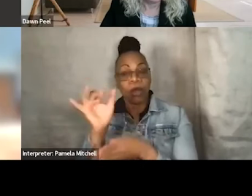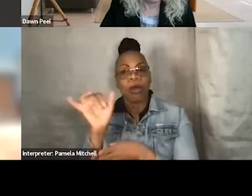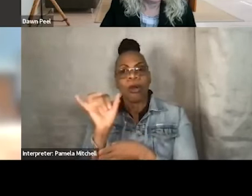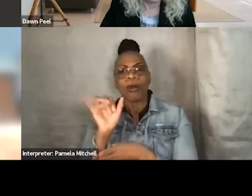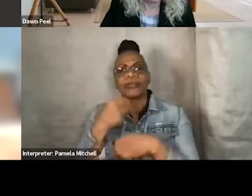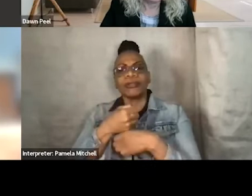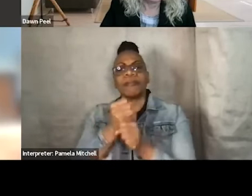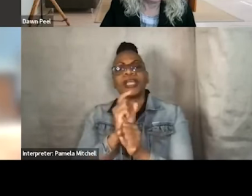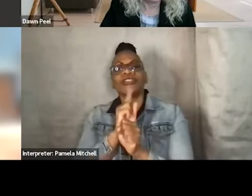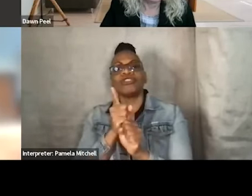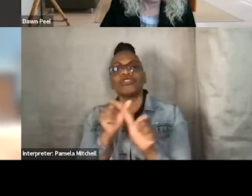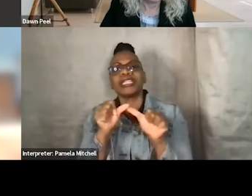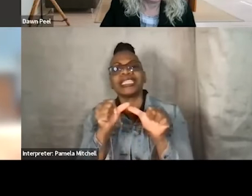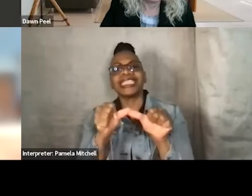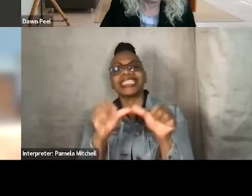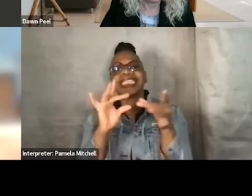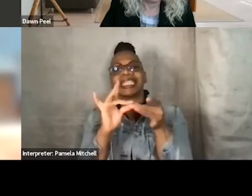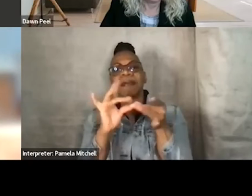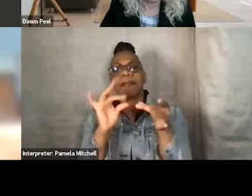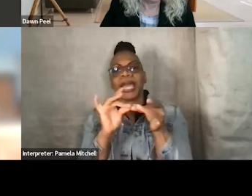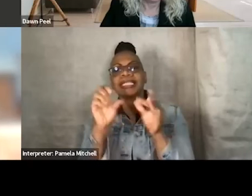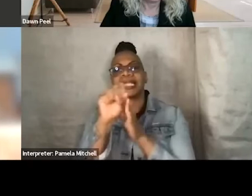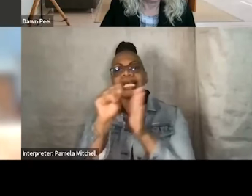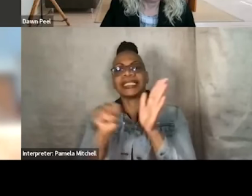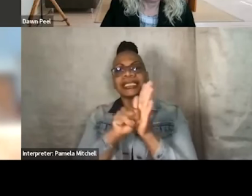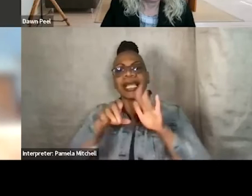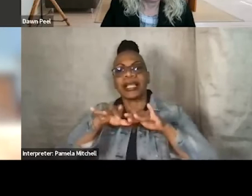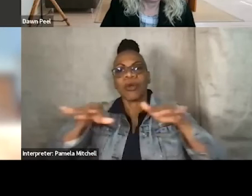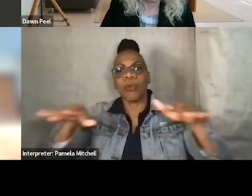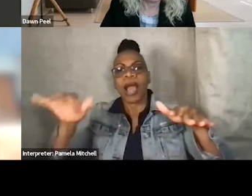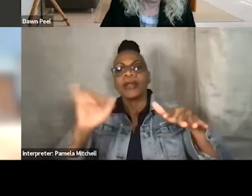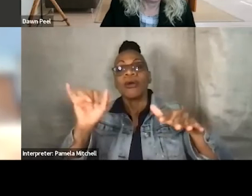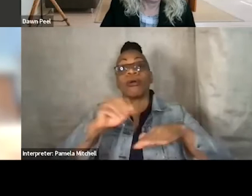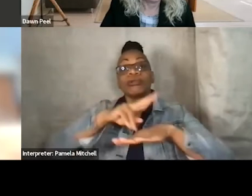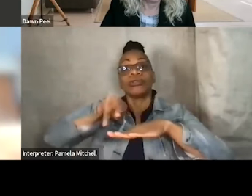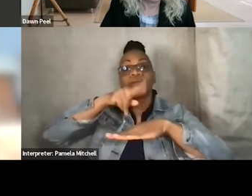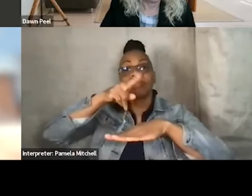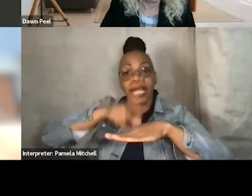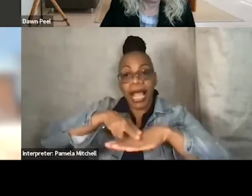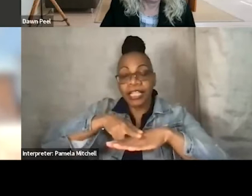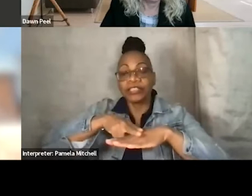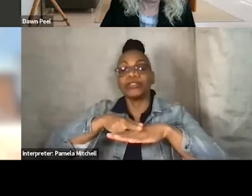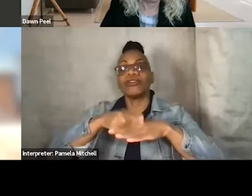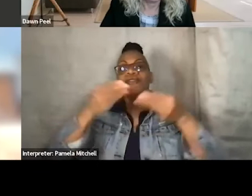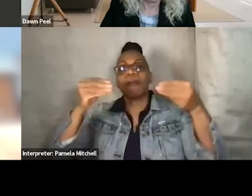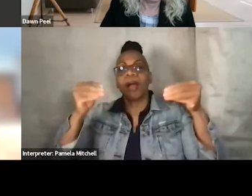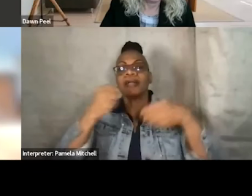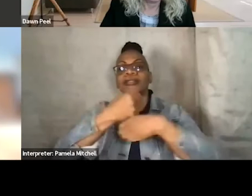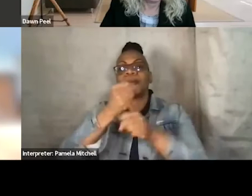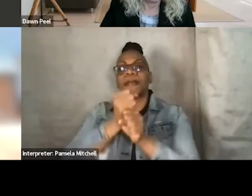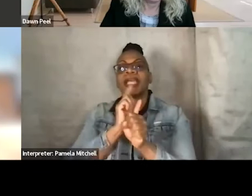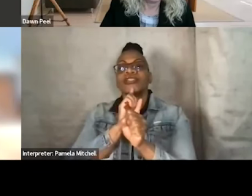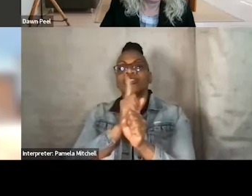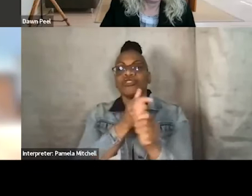as we know that there are statewide and national efforts around marketing, wanting to make sure that we stay in alignment with all of that.